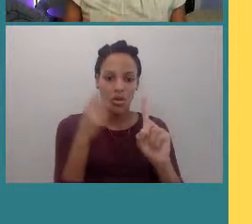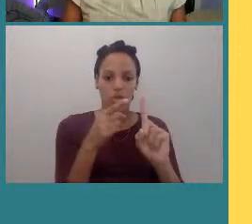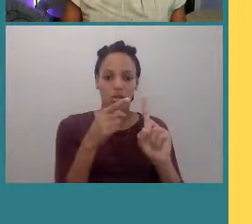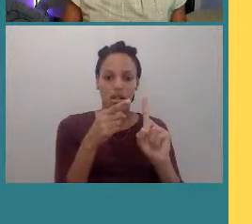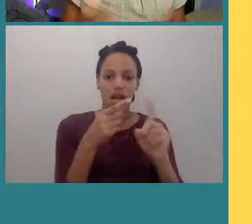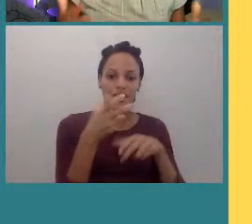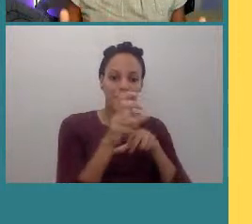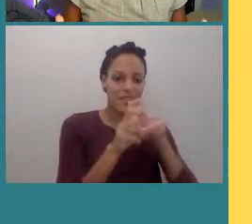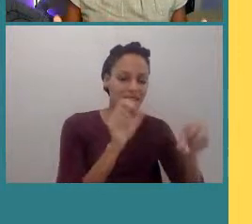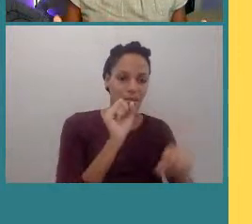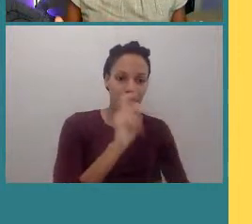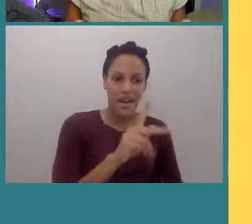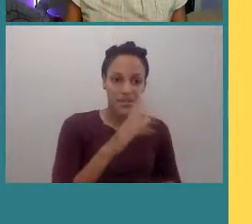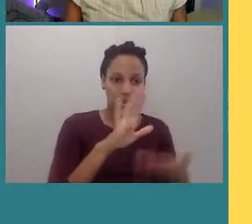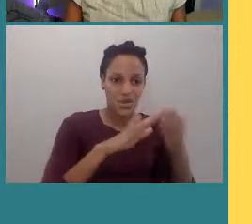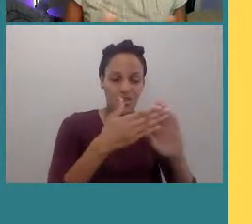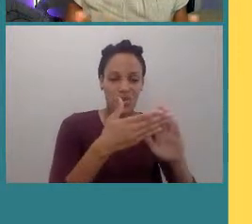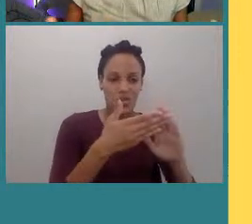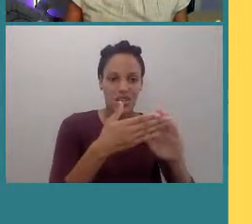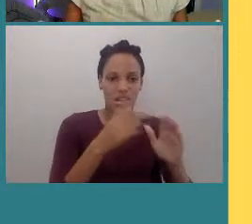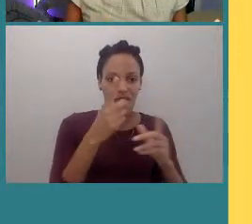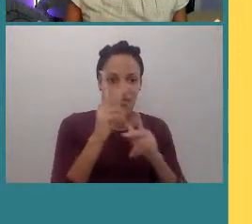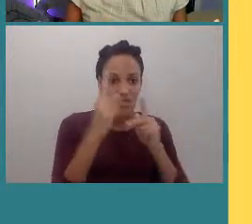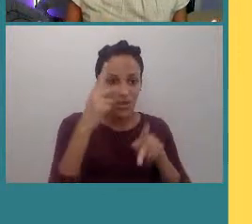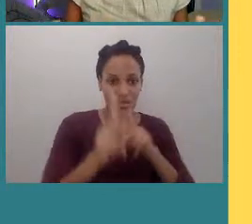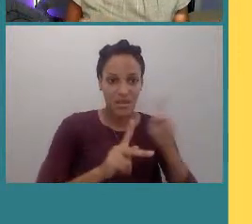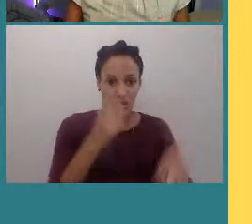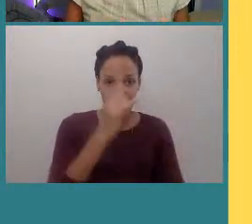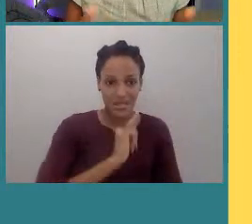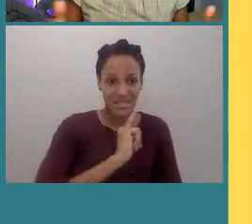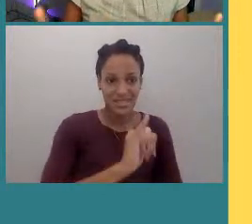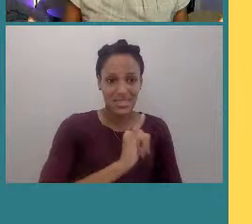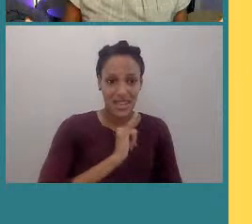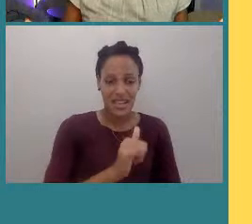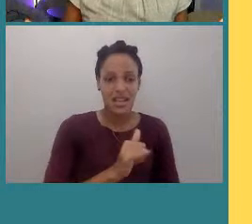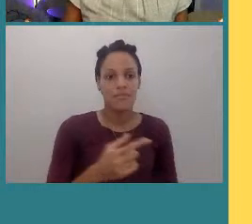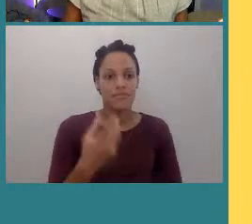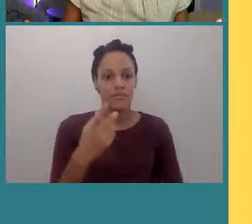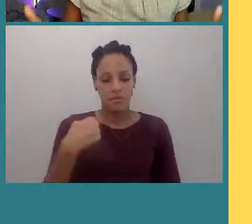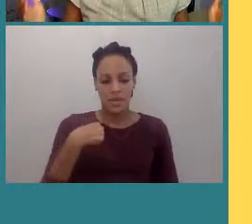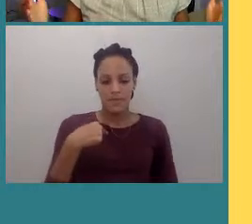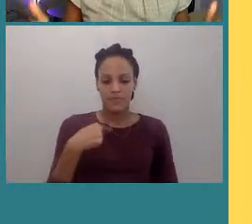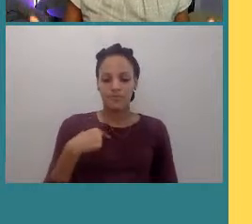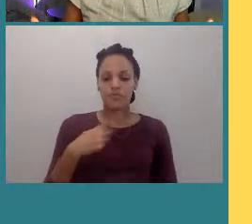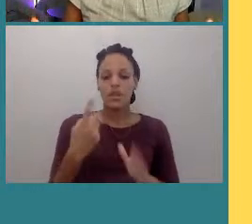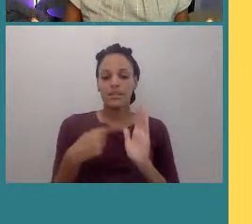Also recently when I write books, I need an editor. I had a really good editor. I loved